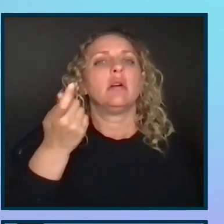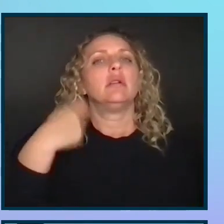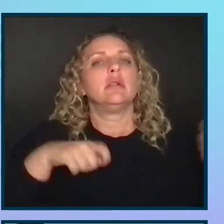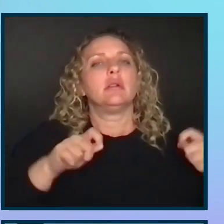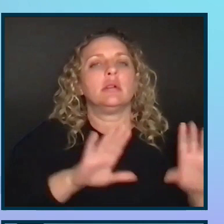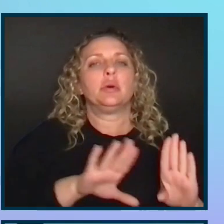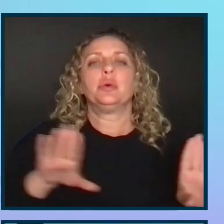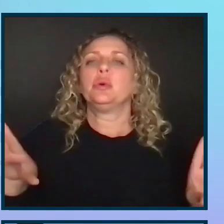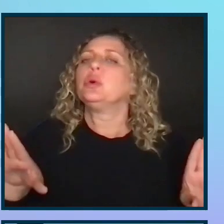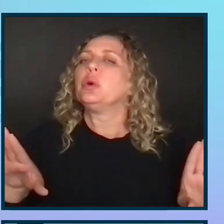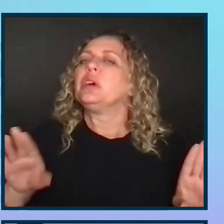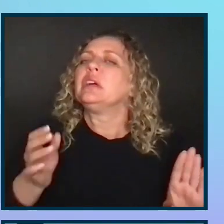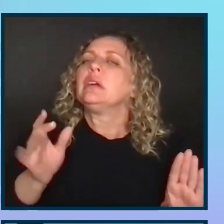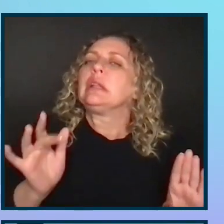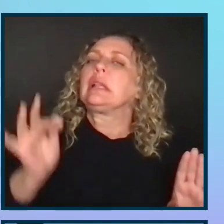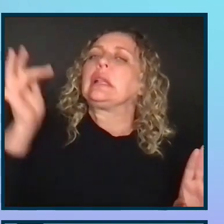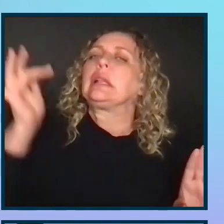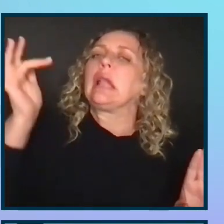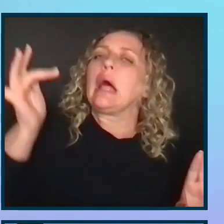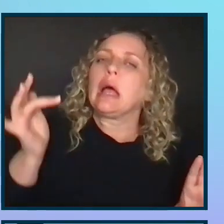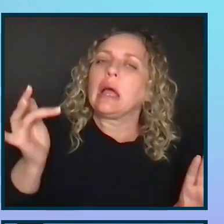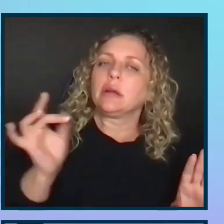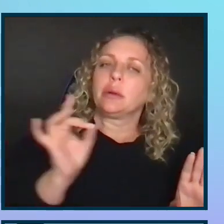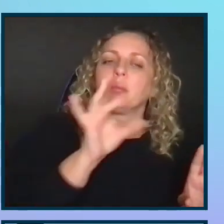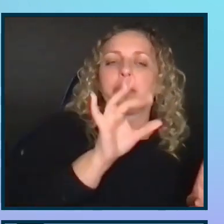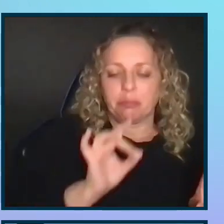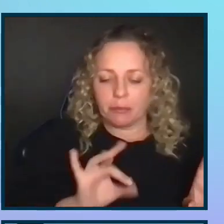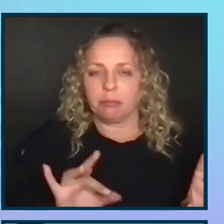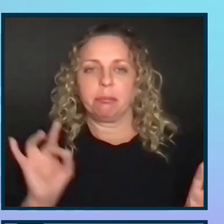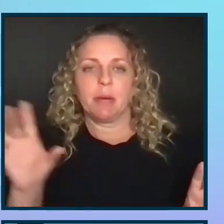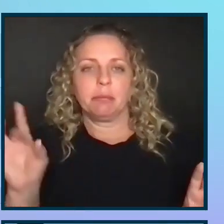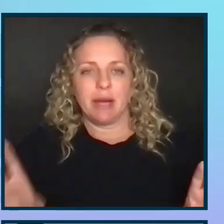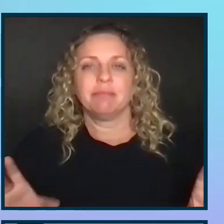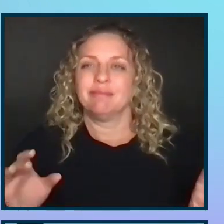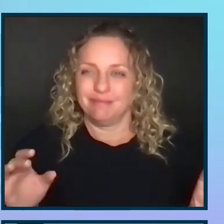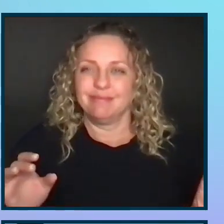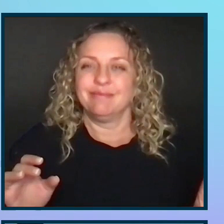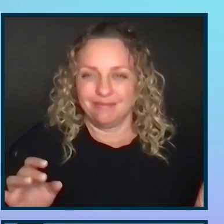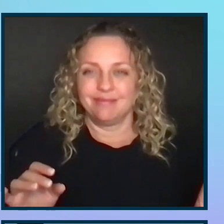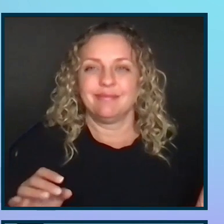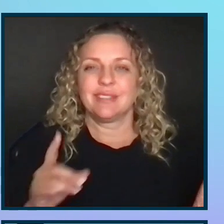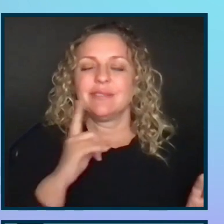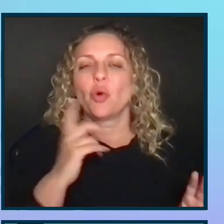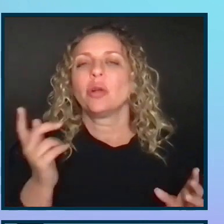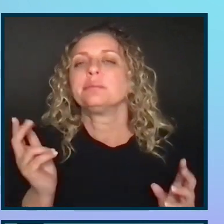just a way to accent and to draw attention towards a smaller piece of information that might be important.